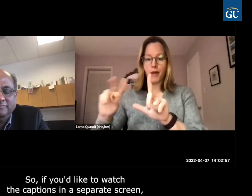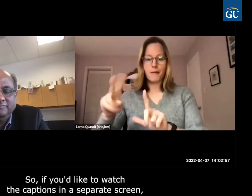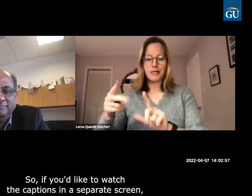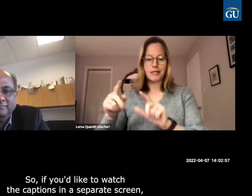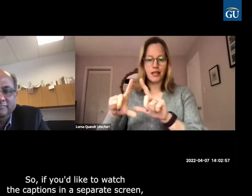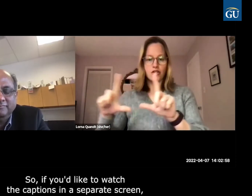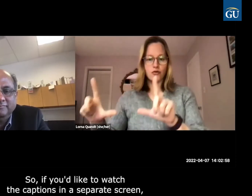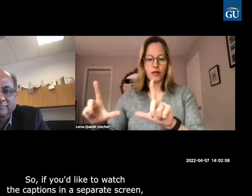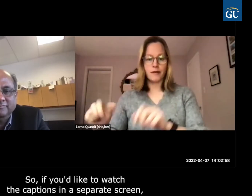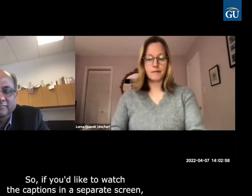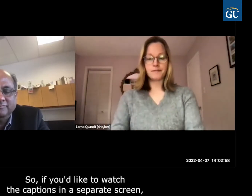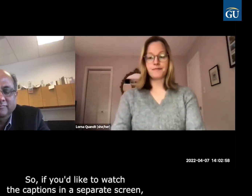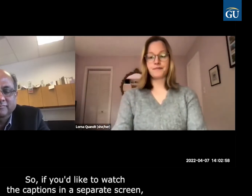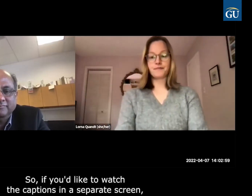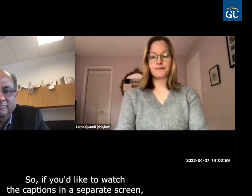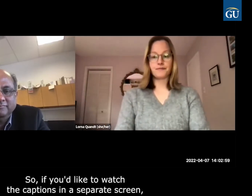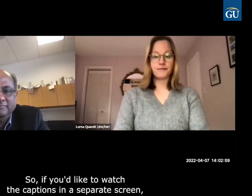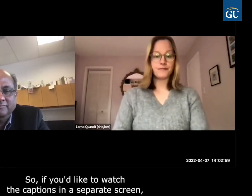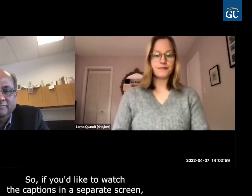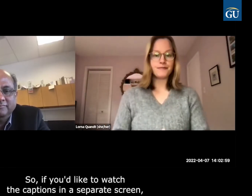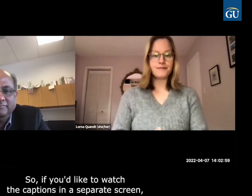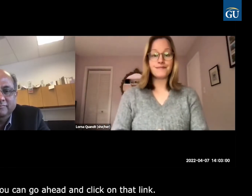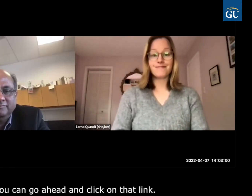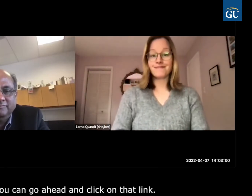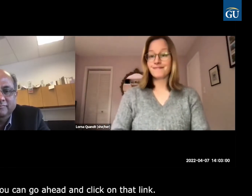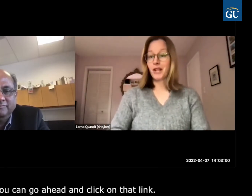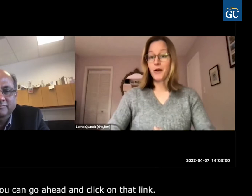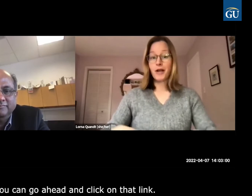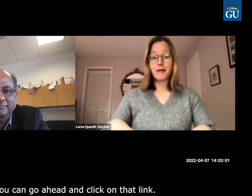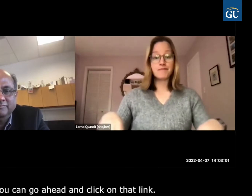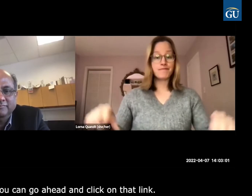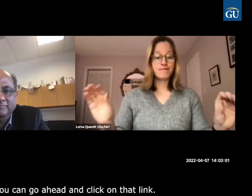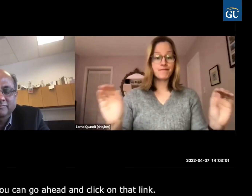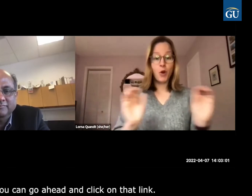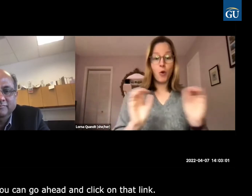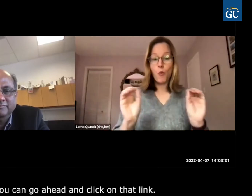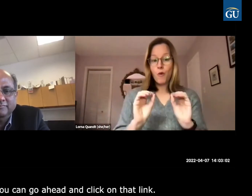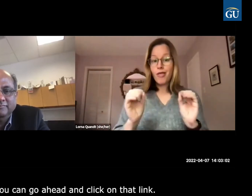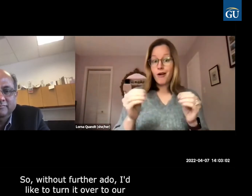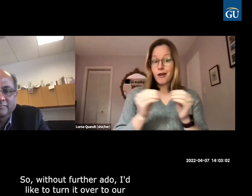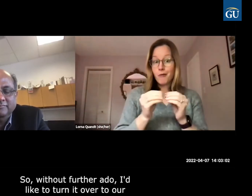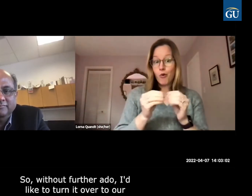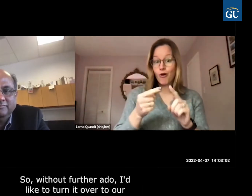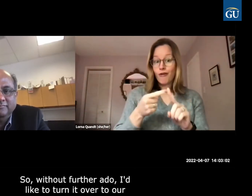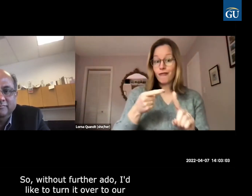captions in a separate screen you can go